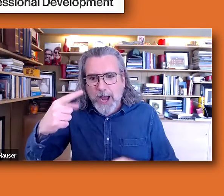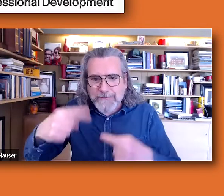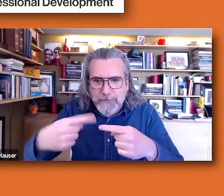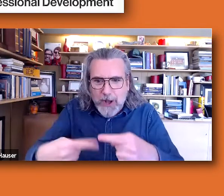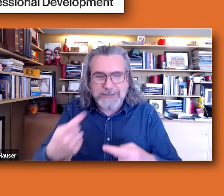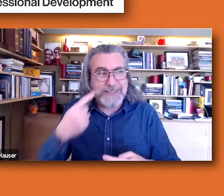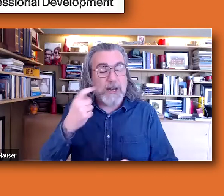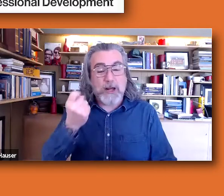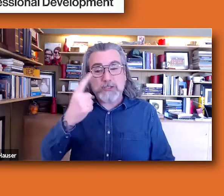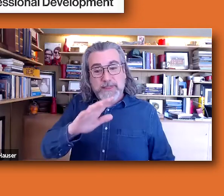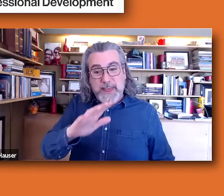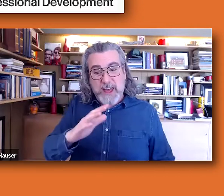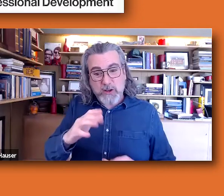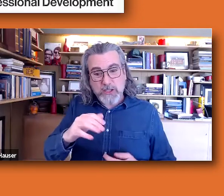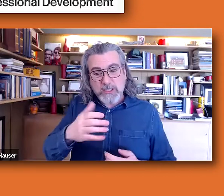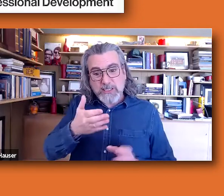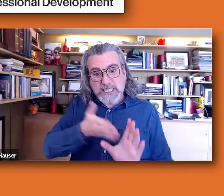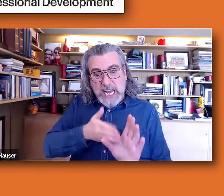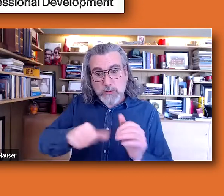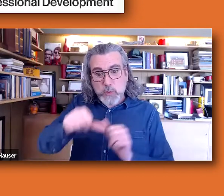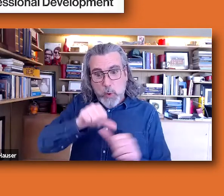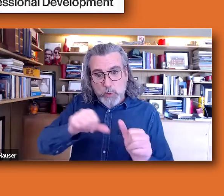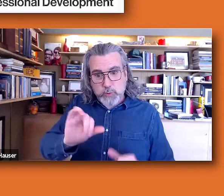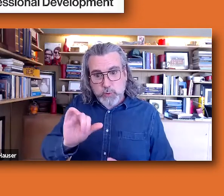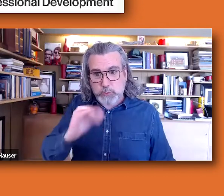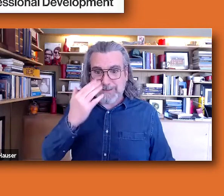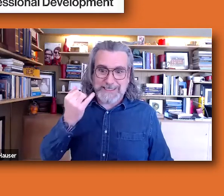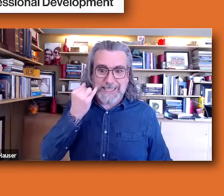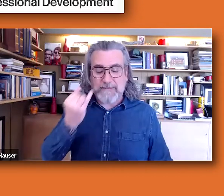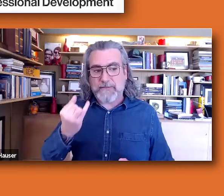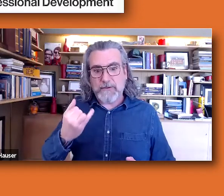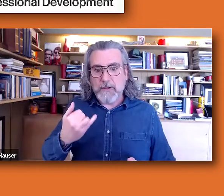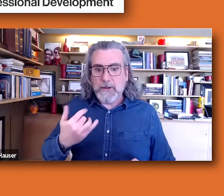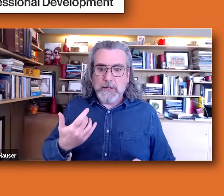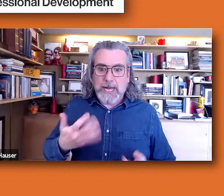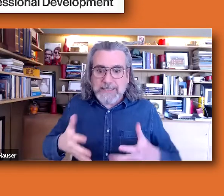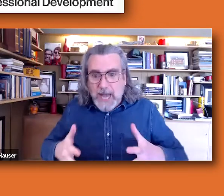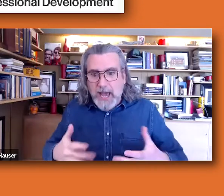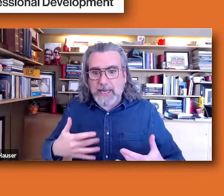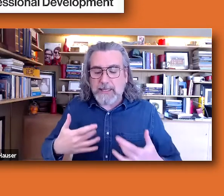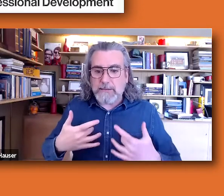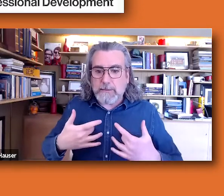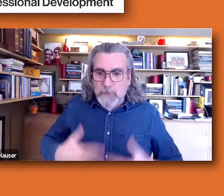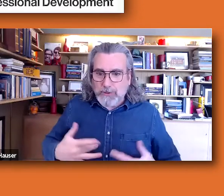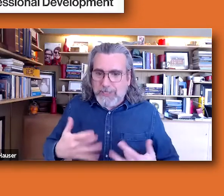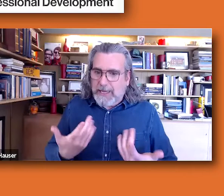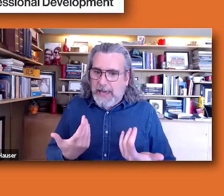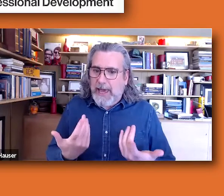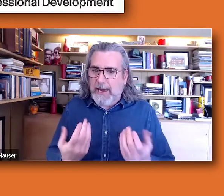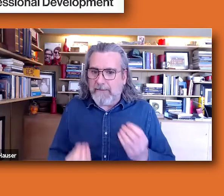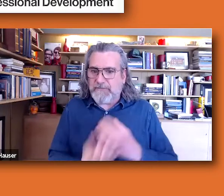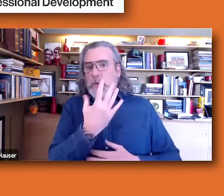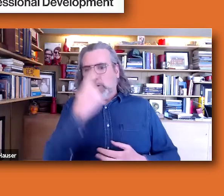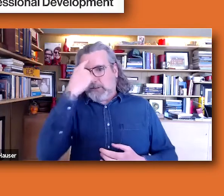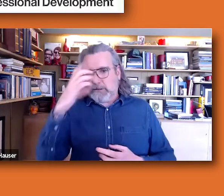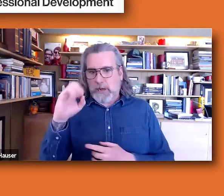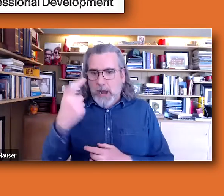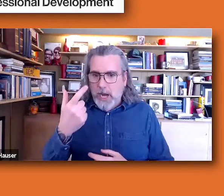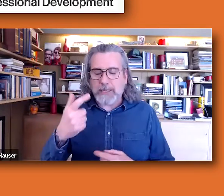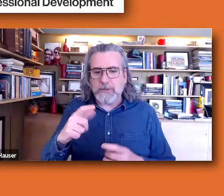I need to understand their cognitive processes. I need to understand their psychosocial background as well, whether they have anxiety or depression. All of that influences